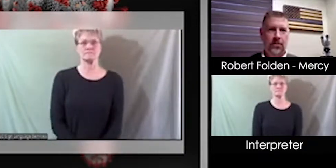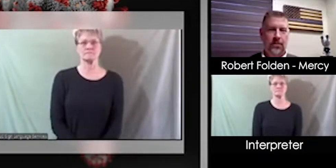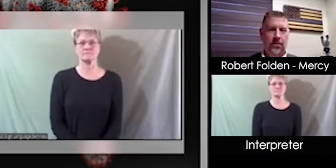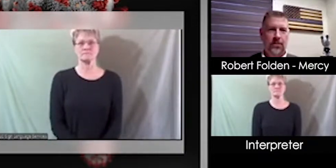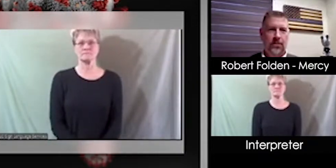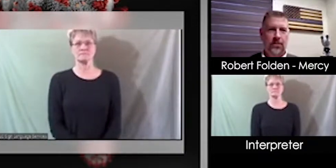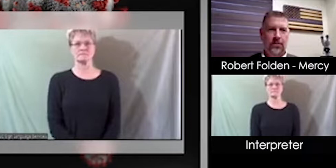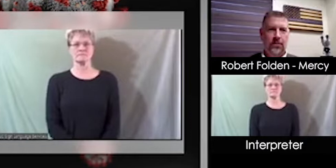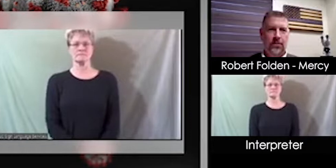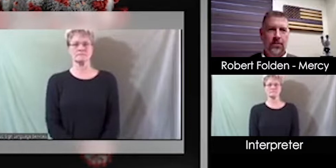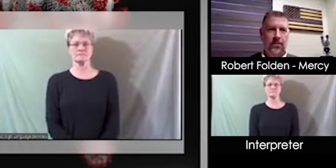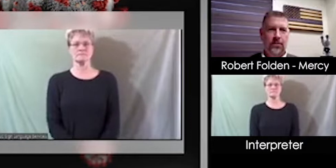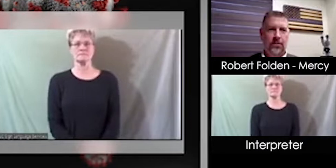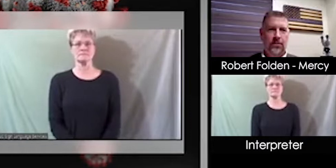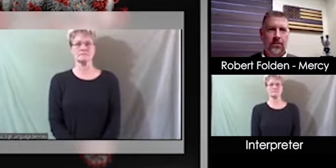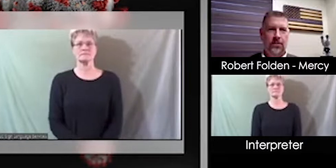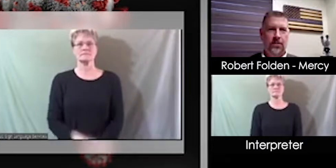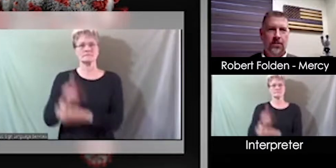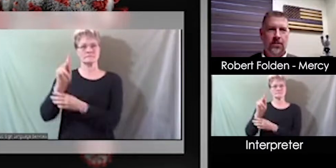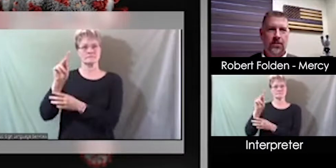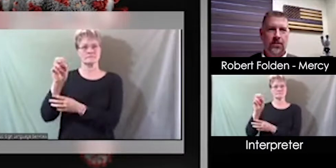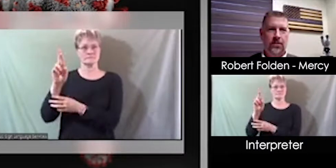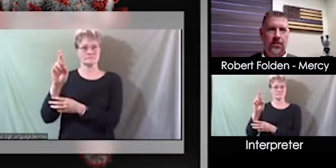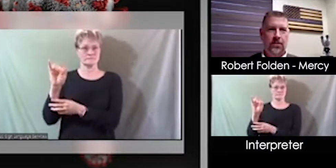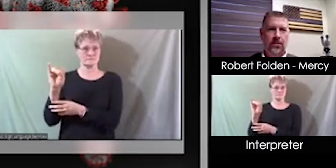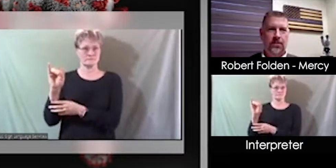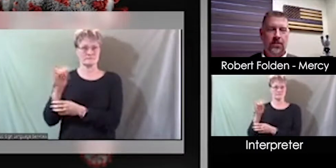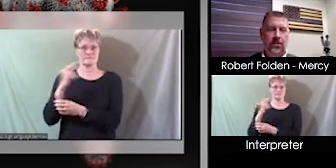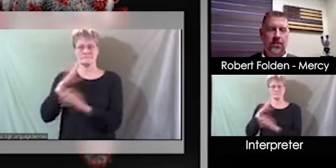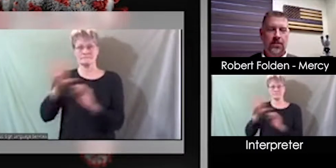the numbers before we dive into questions. So right now we have